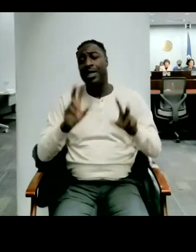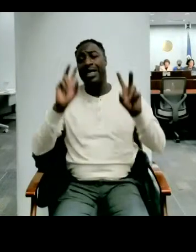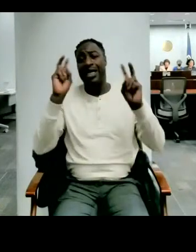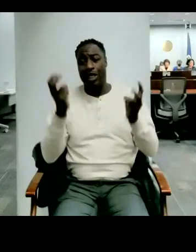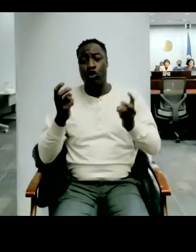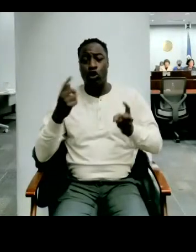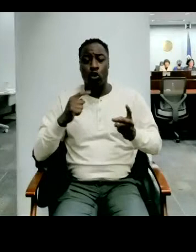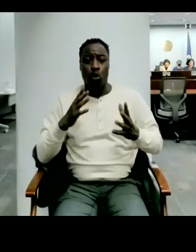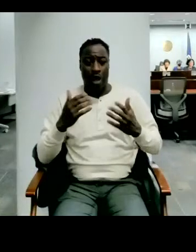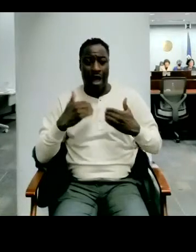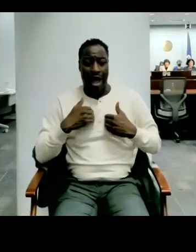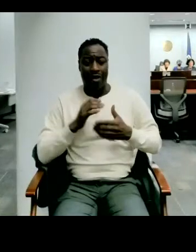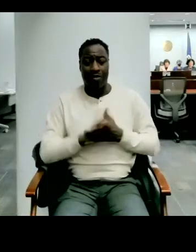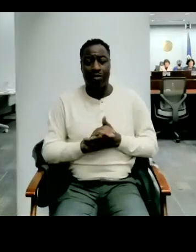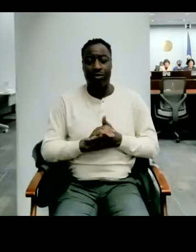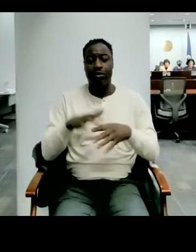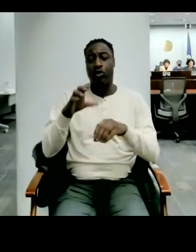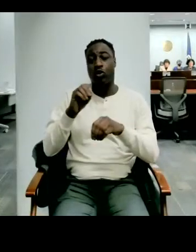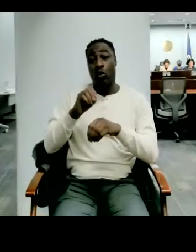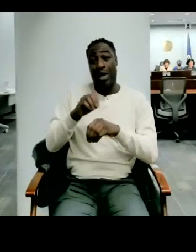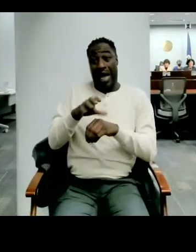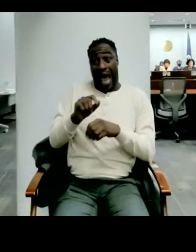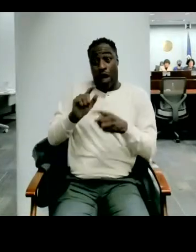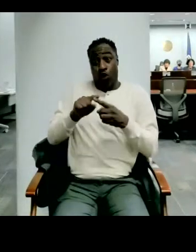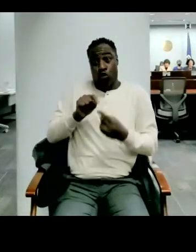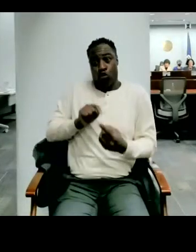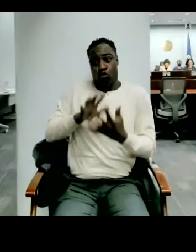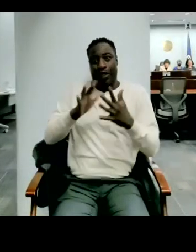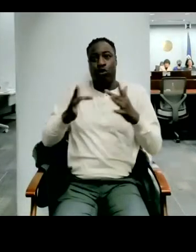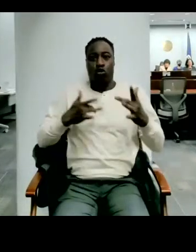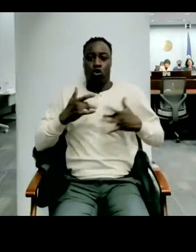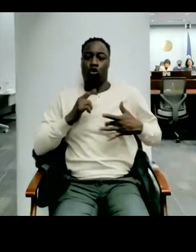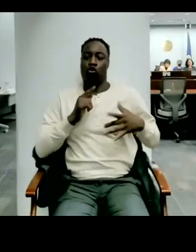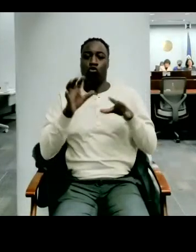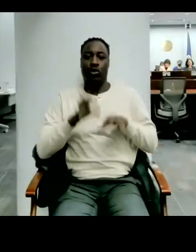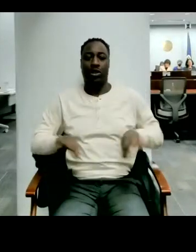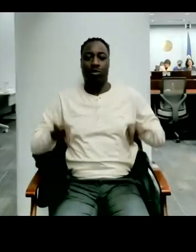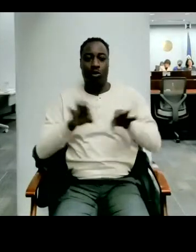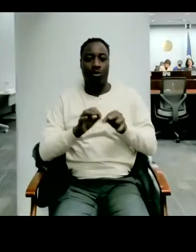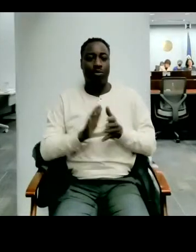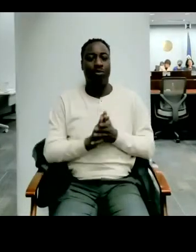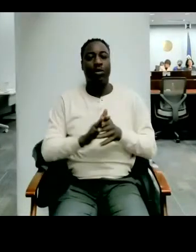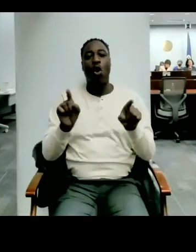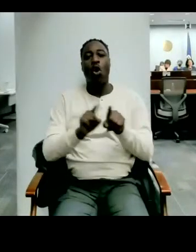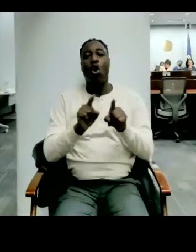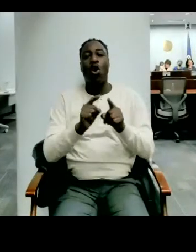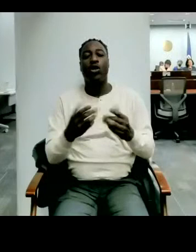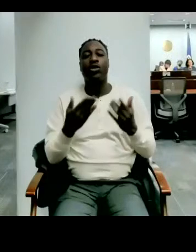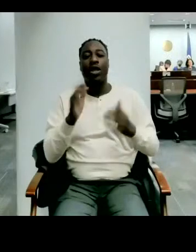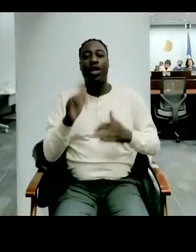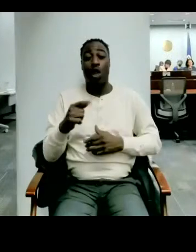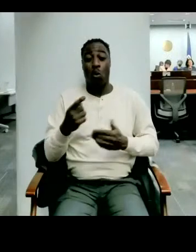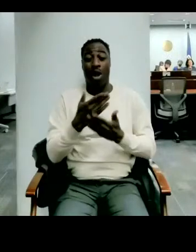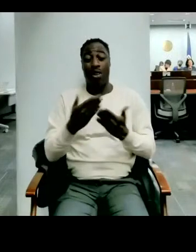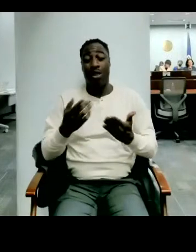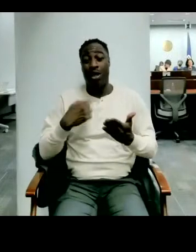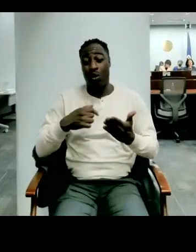problems about that, guidance to address those concerns would be real important. I would also suggest that one thing we did in New York back in the discrimination